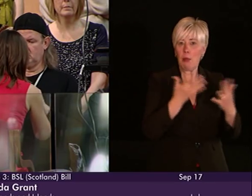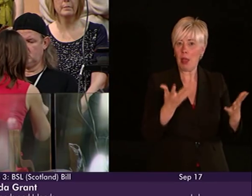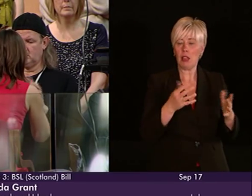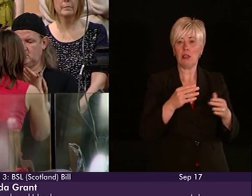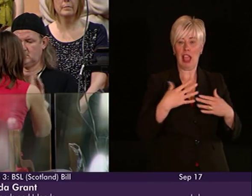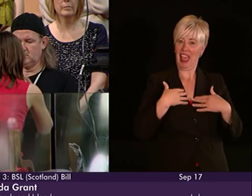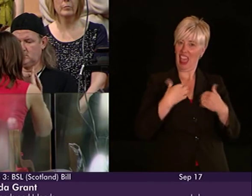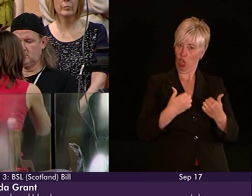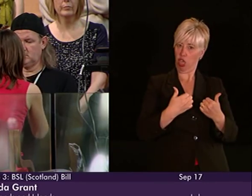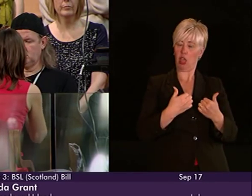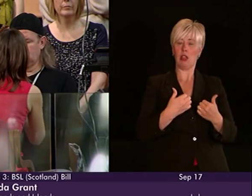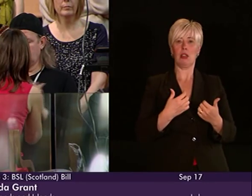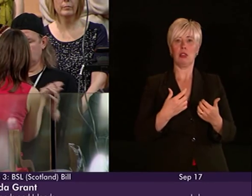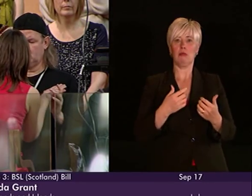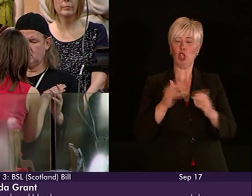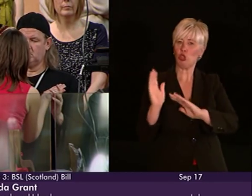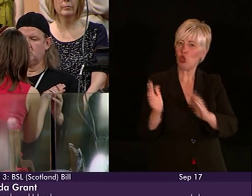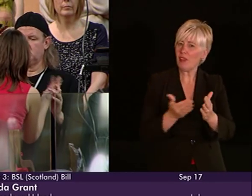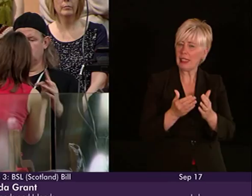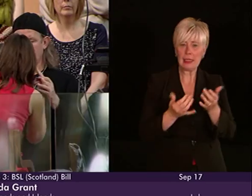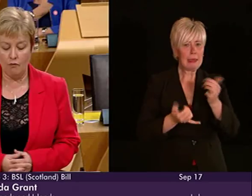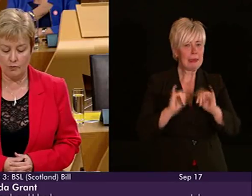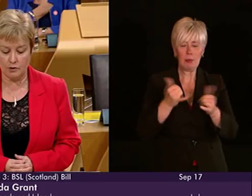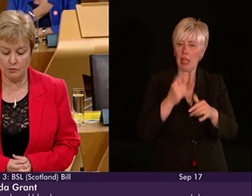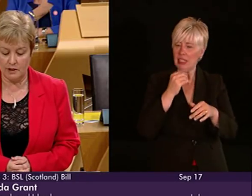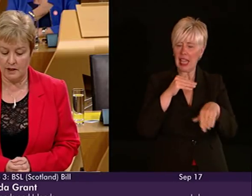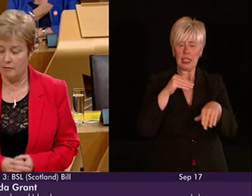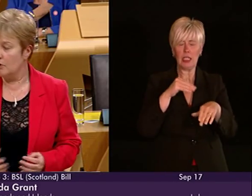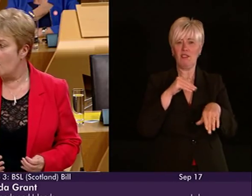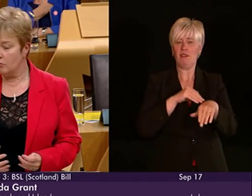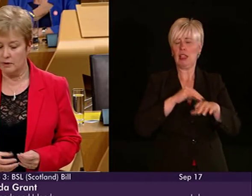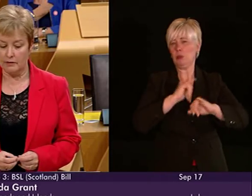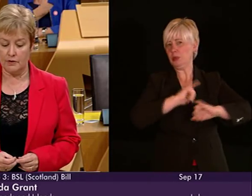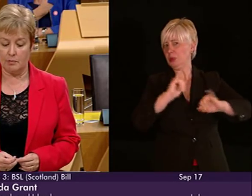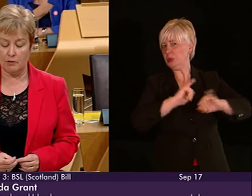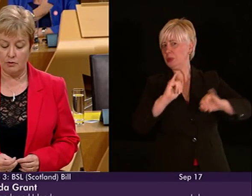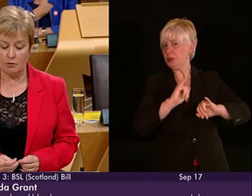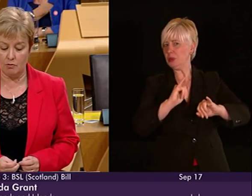healthcare—Mark Griffin told some awful stories about that. We are all nervous about going to